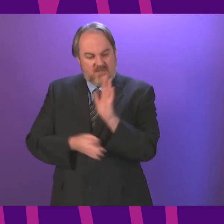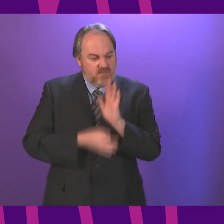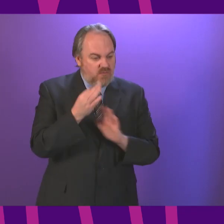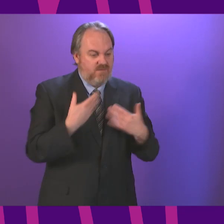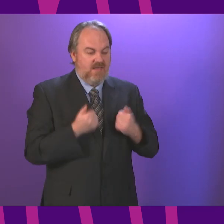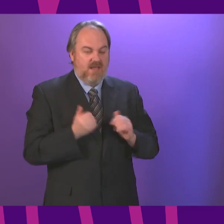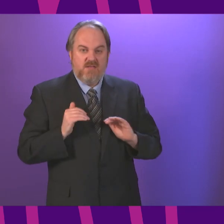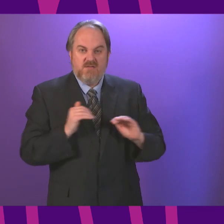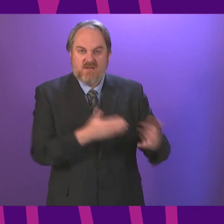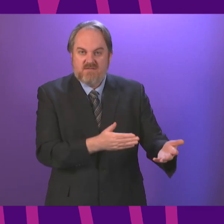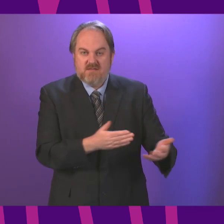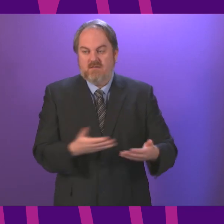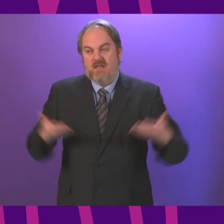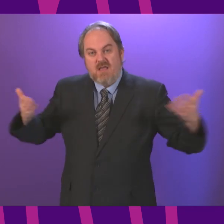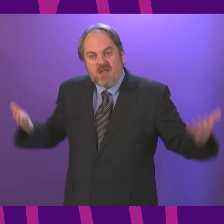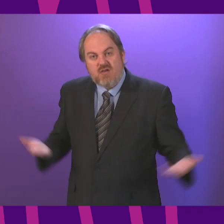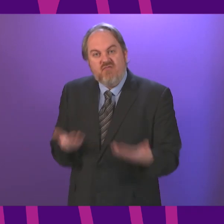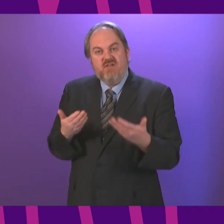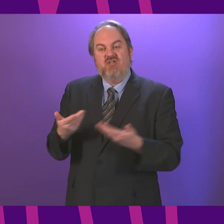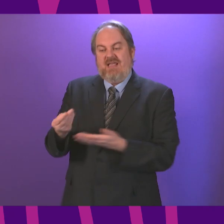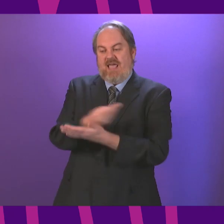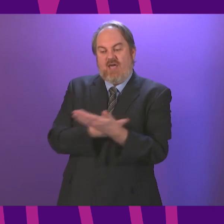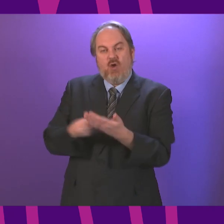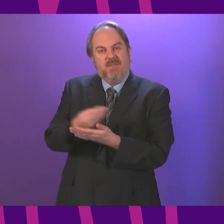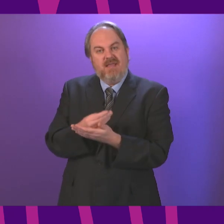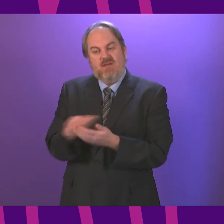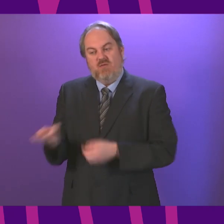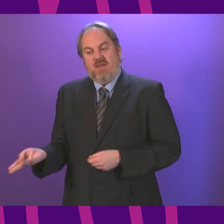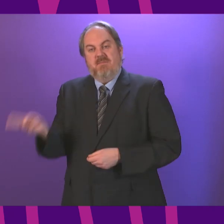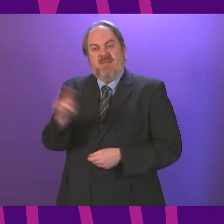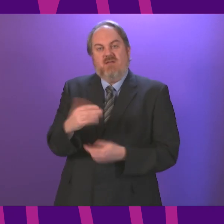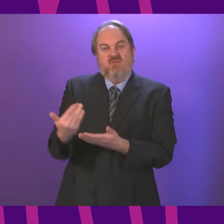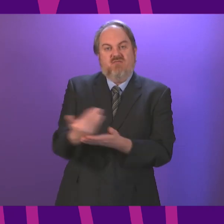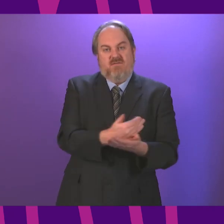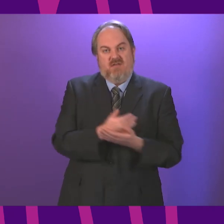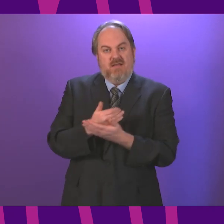support economic recovery; and—yes—continue to support plans to allow this country to choose